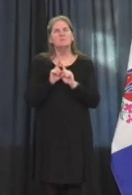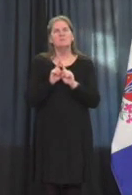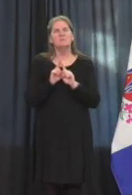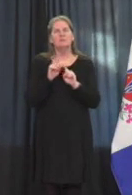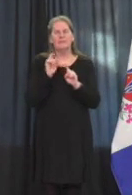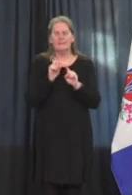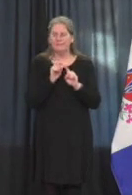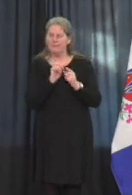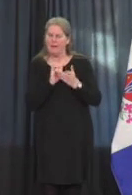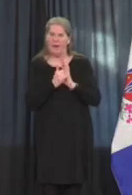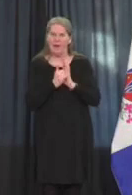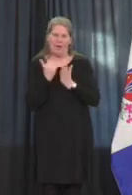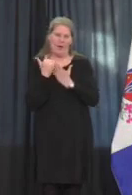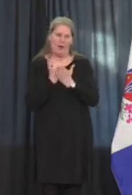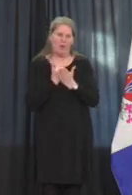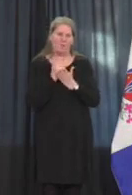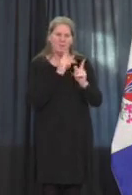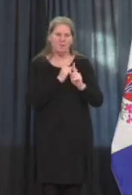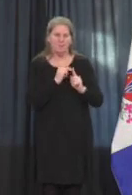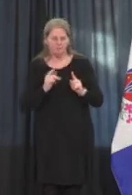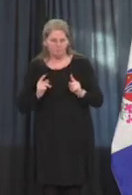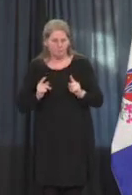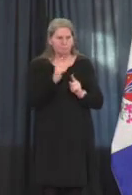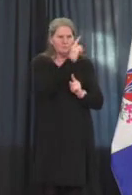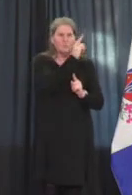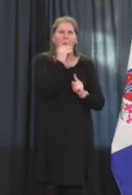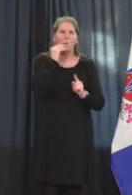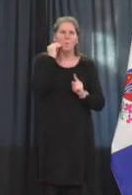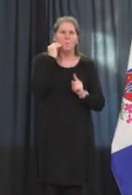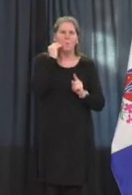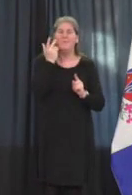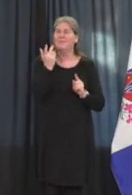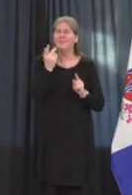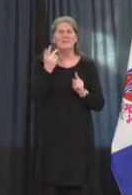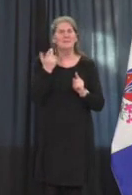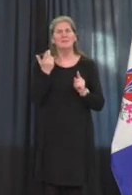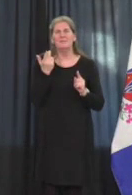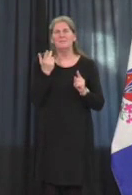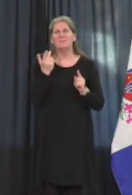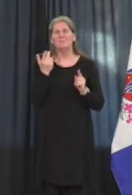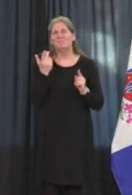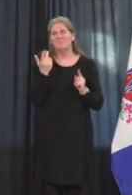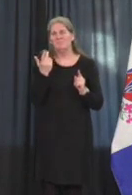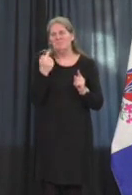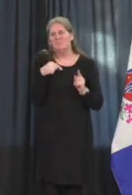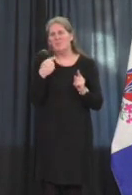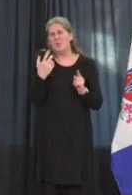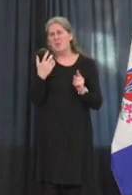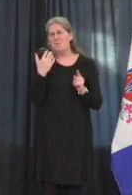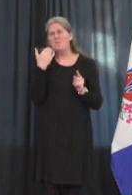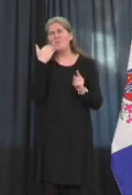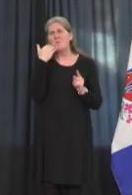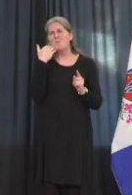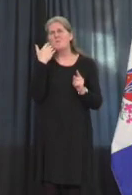TO HELP THESE PEOPLE TO GET HOME. JUST AS I'M SURE WE WOULD ALL WANT TO KNOW THAT IF YUKONERS